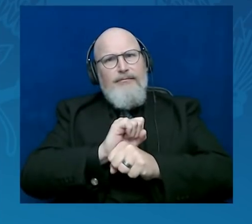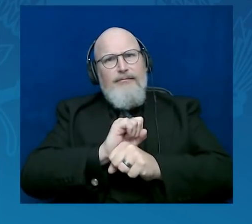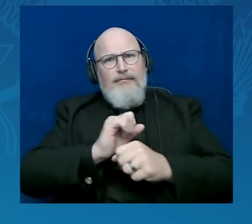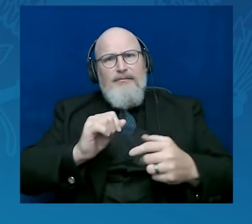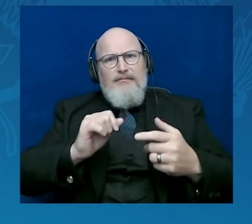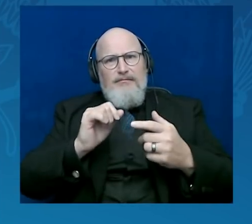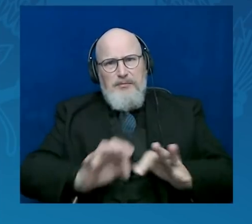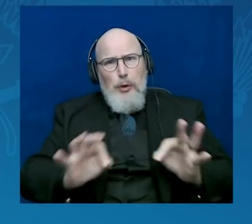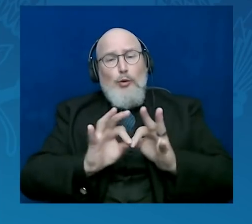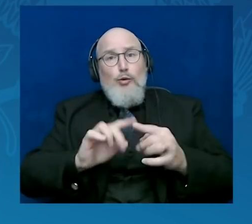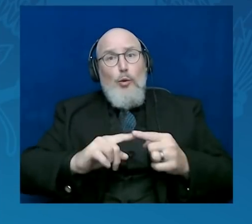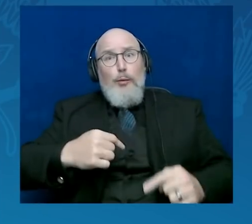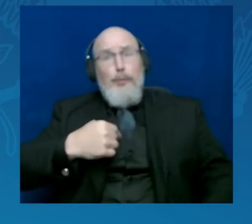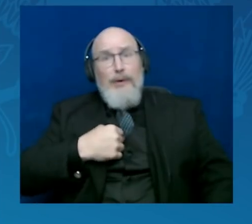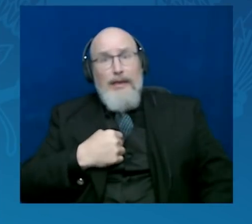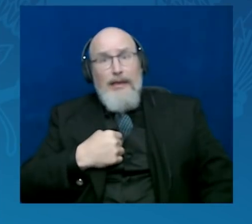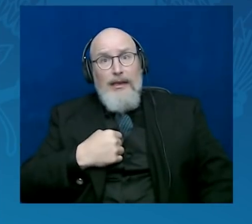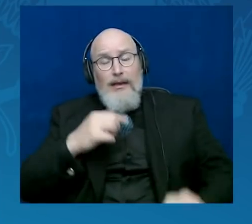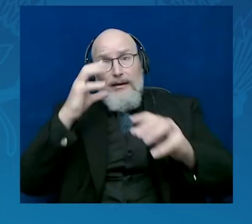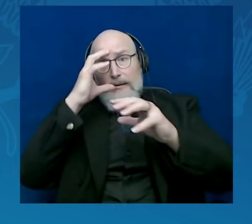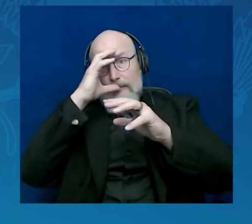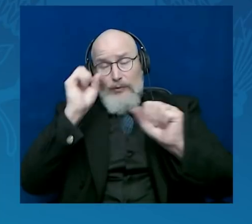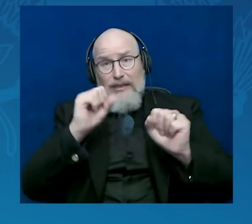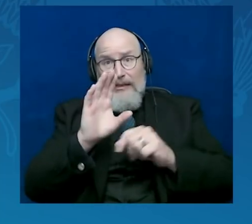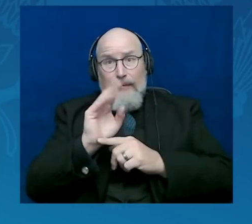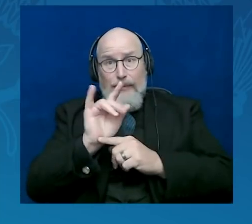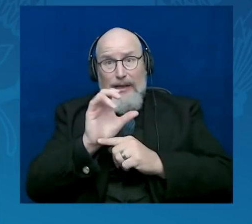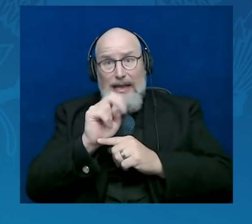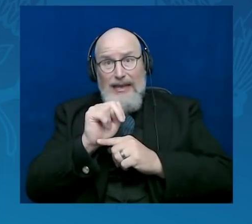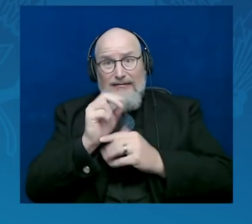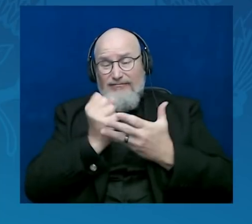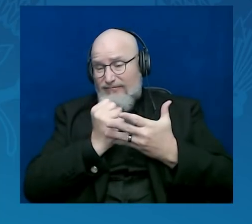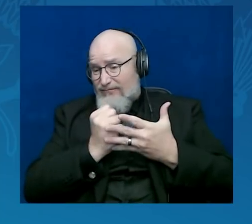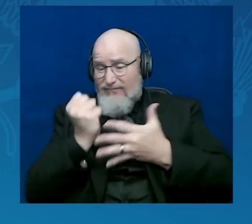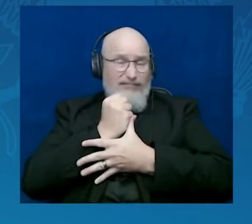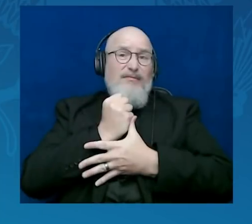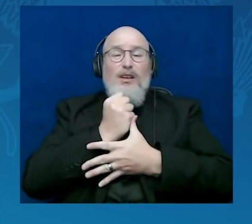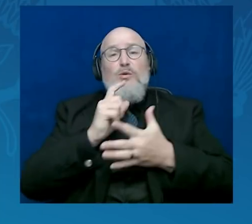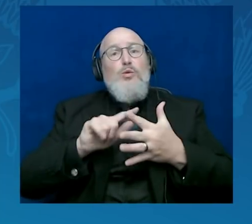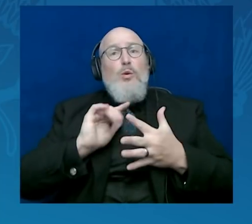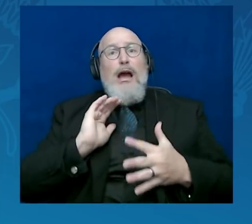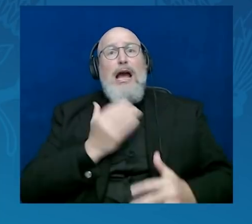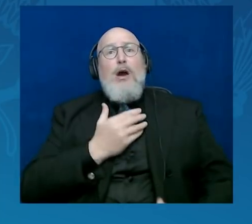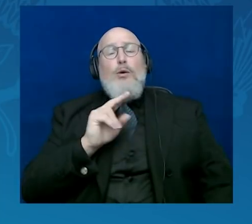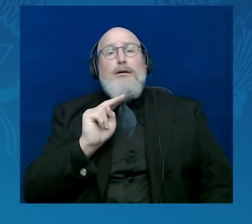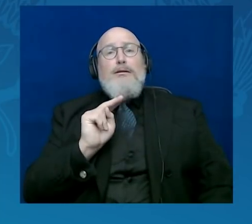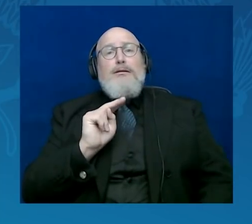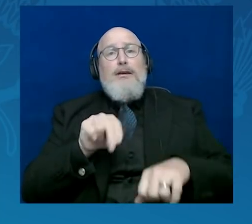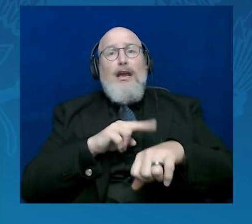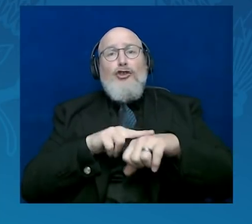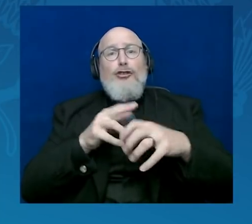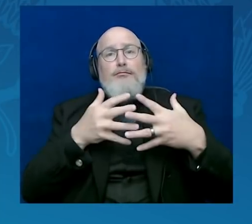to President Biden, and to our entire nation. In fact, I am joined here in Munich